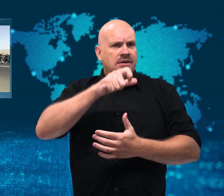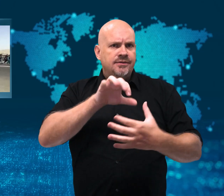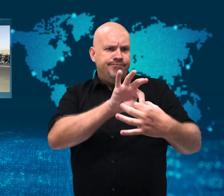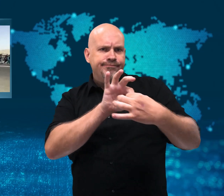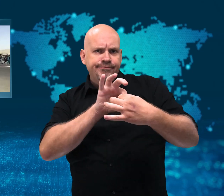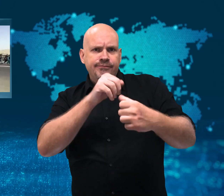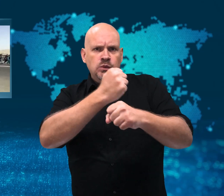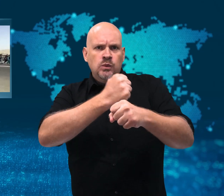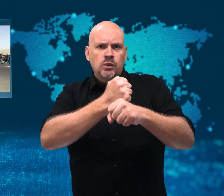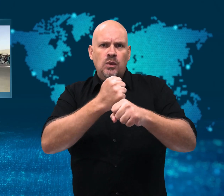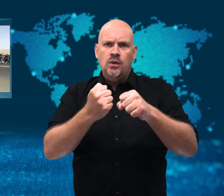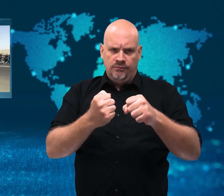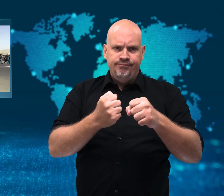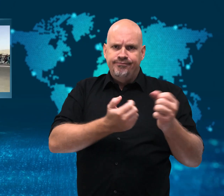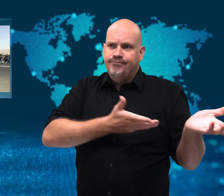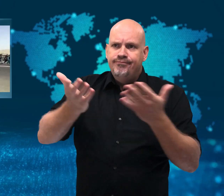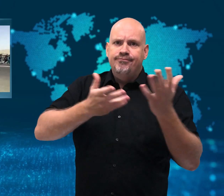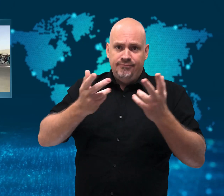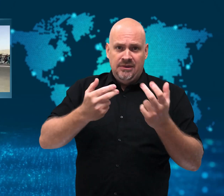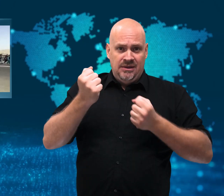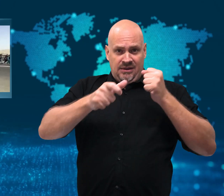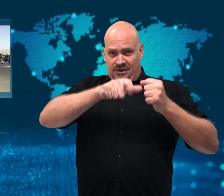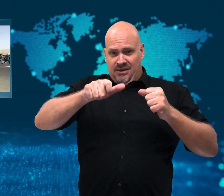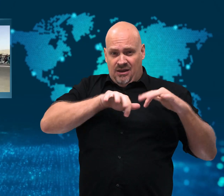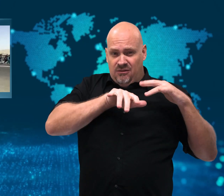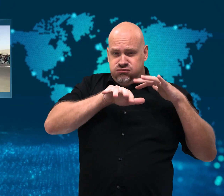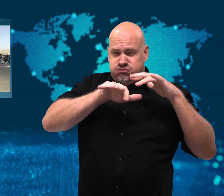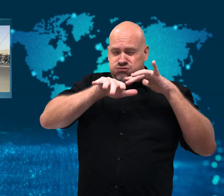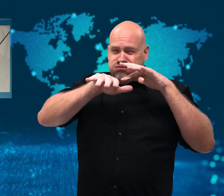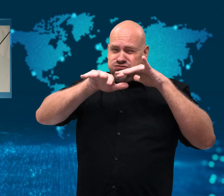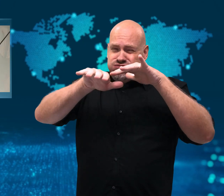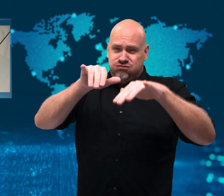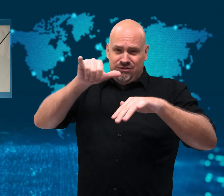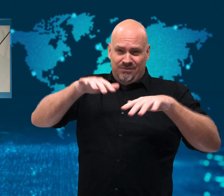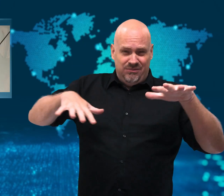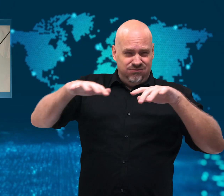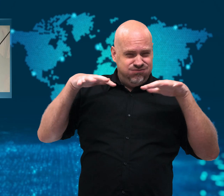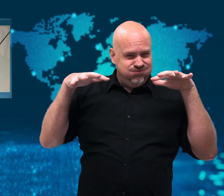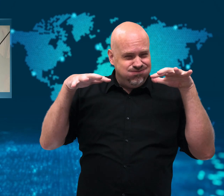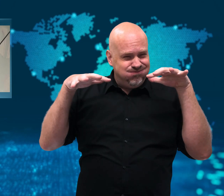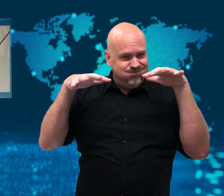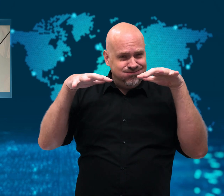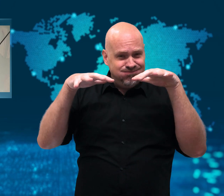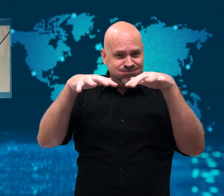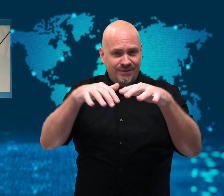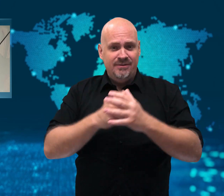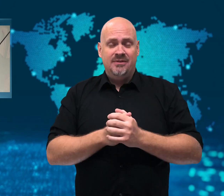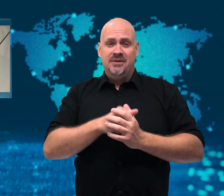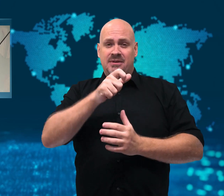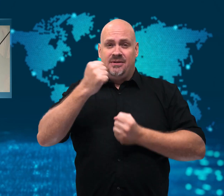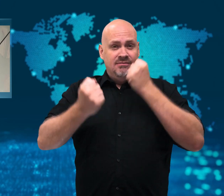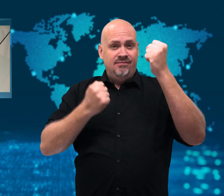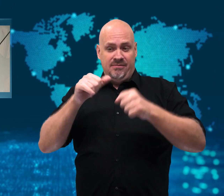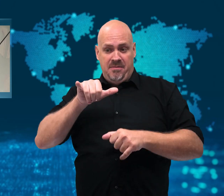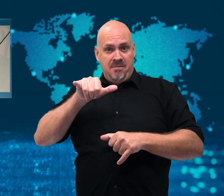As huge crowds gathered, some people tried to climb on aircraft,